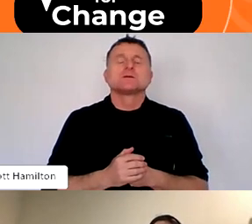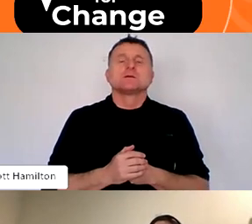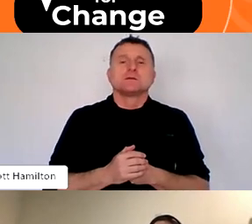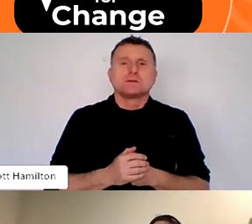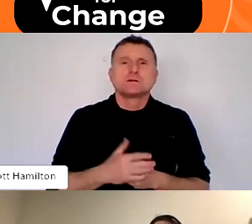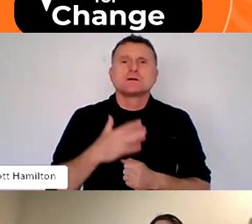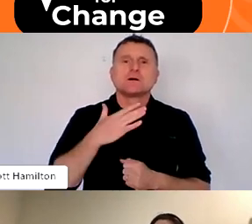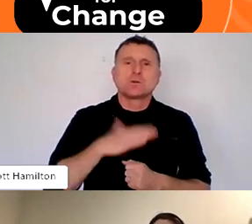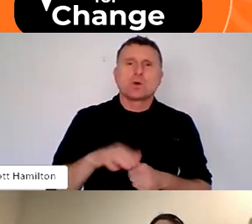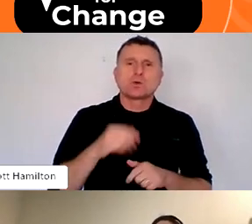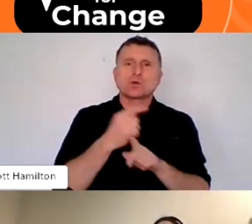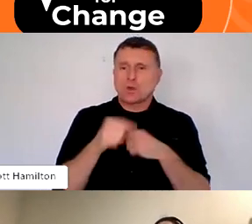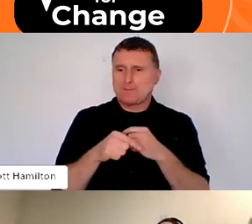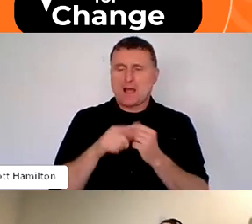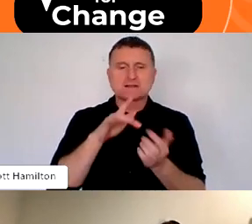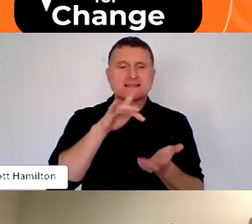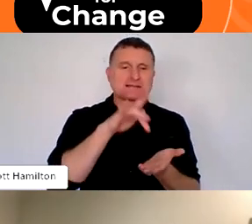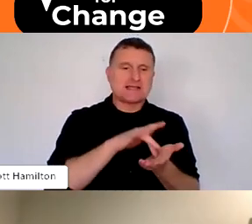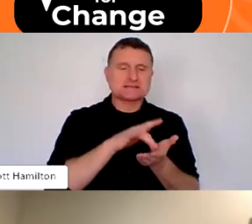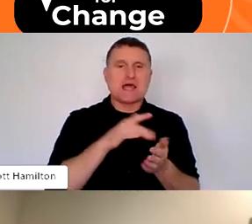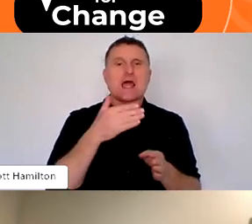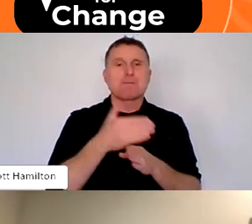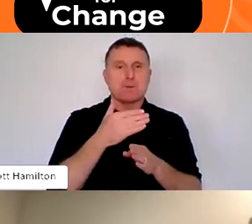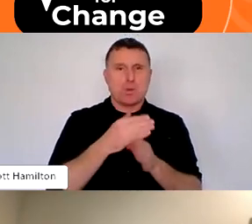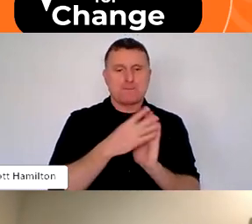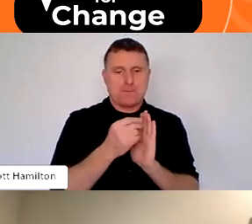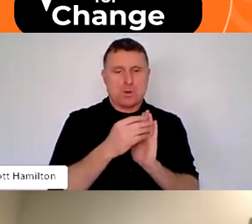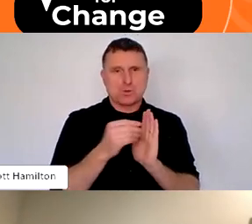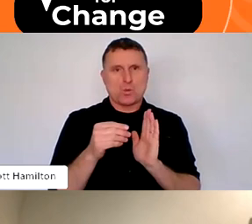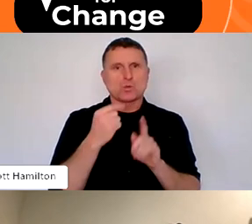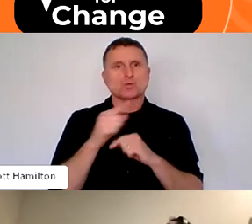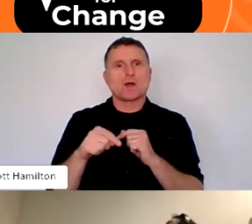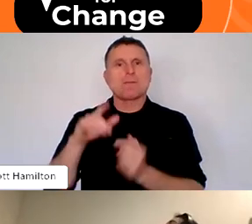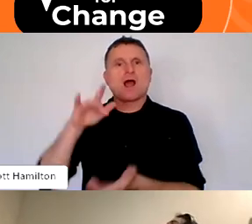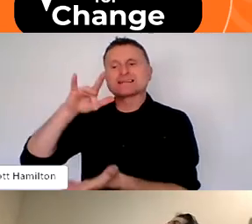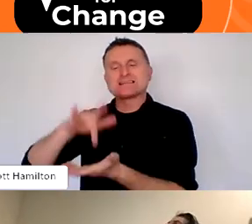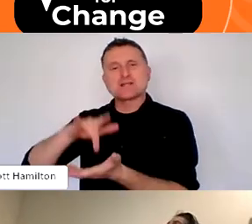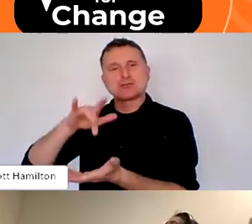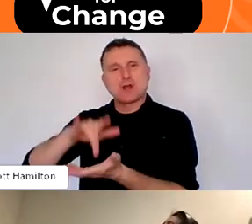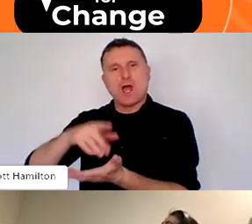centre employed model and centralise education support funding so ECEs